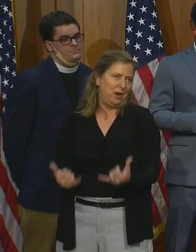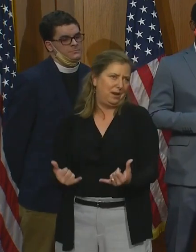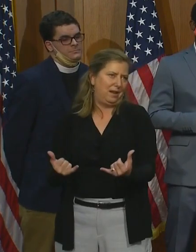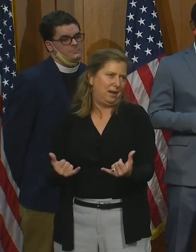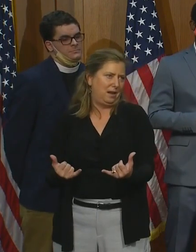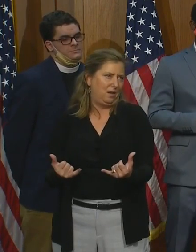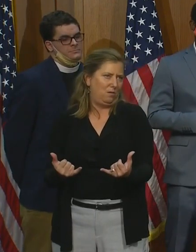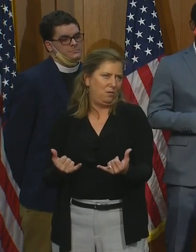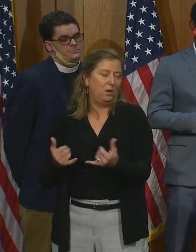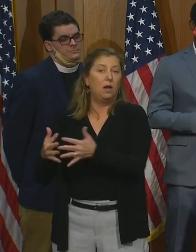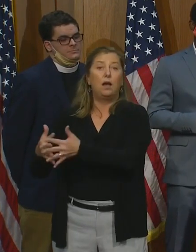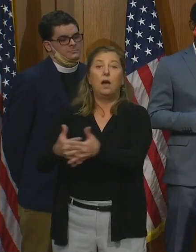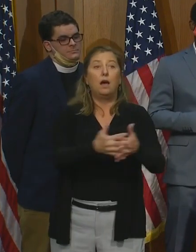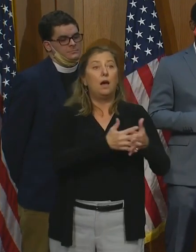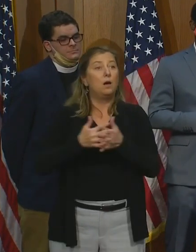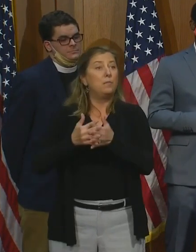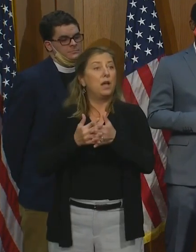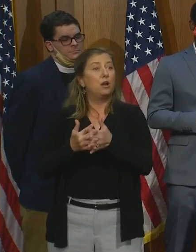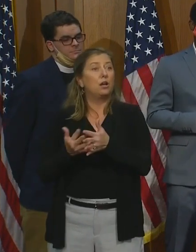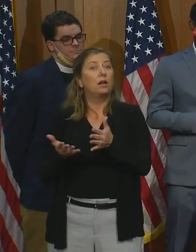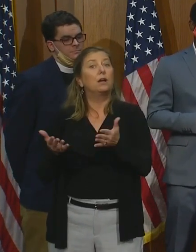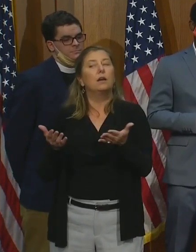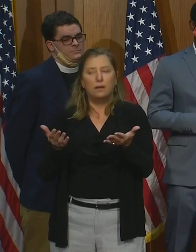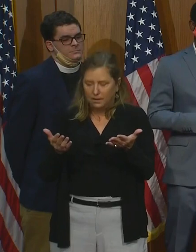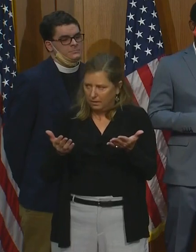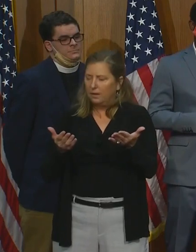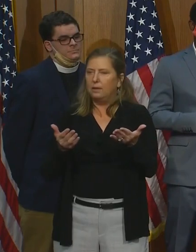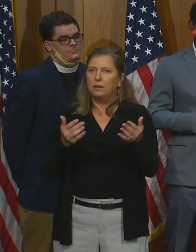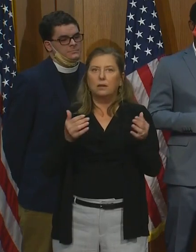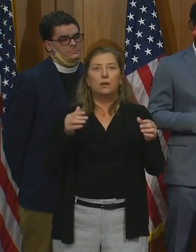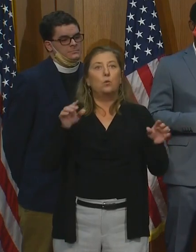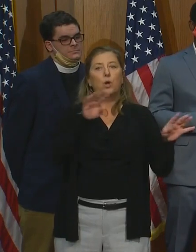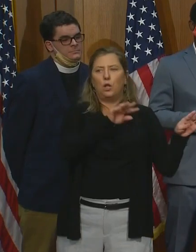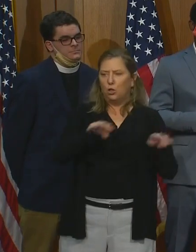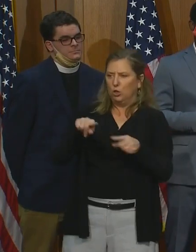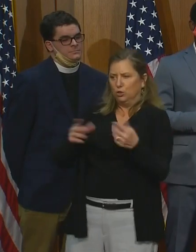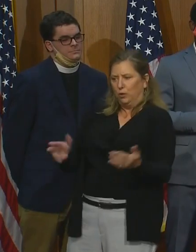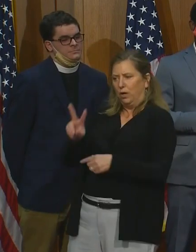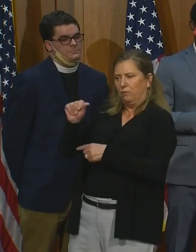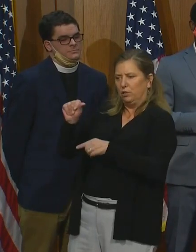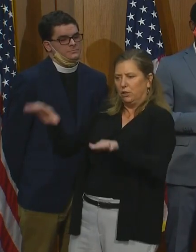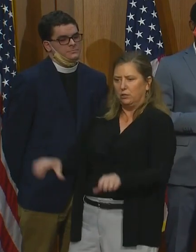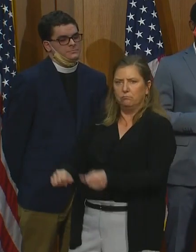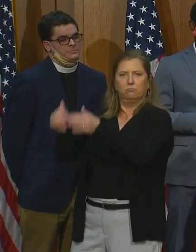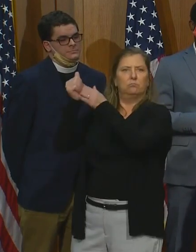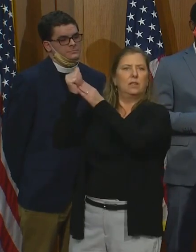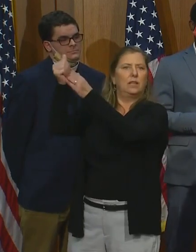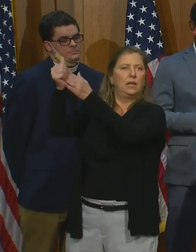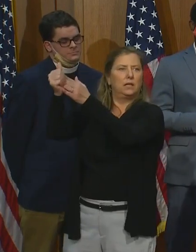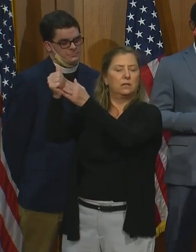EXAMPLE. RIGHT NOW AMERICA IS